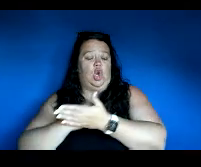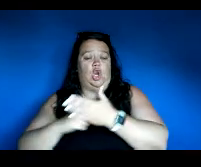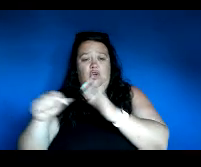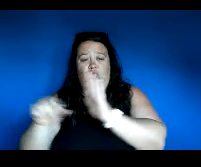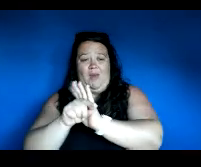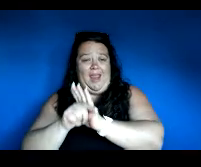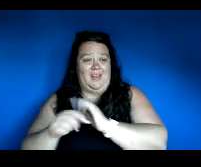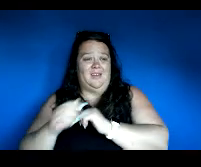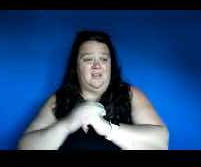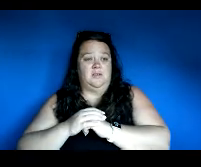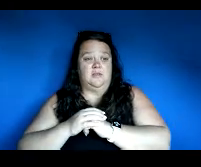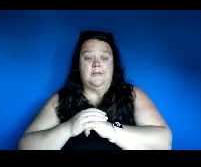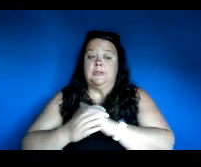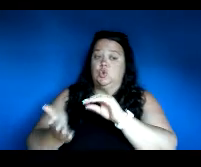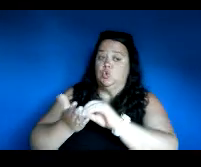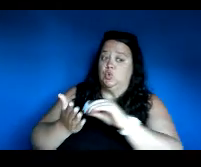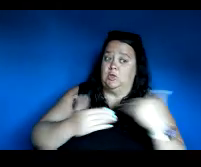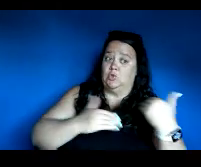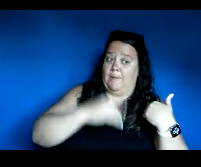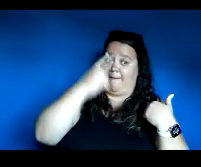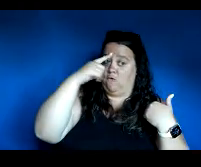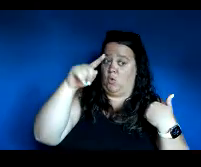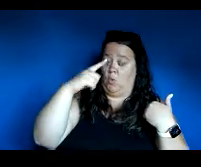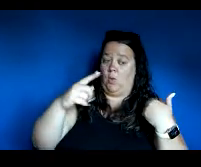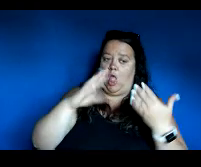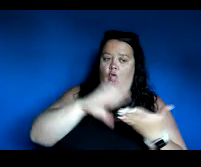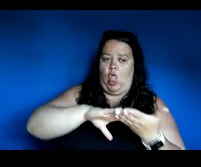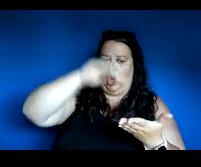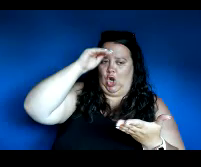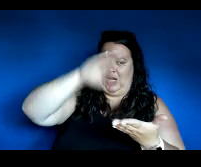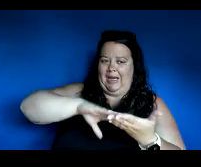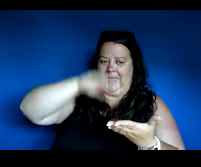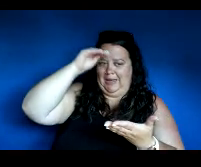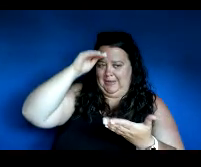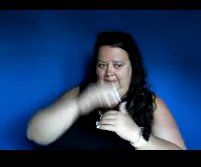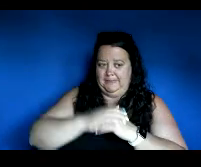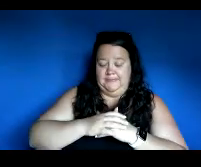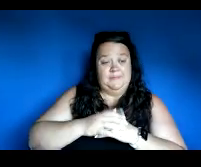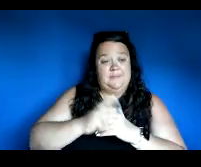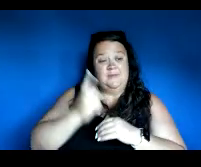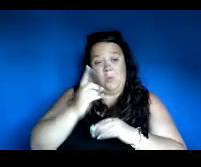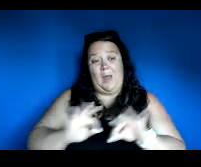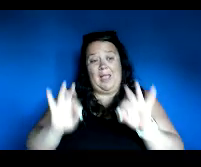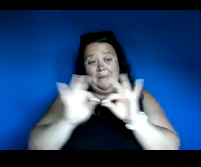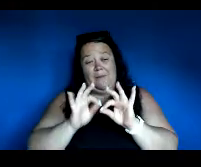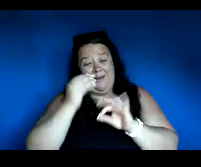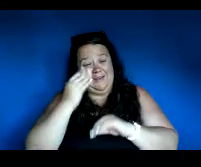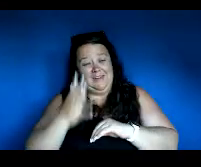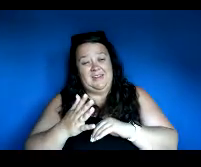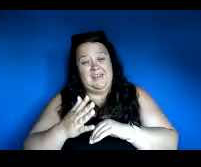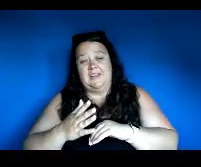And the students are responsible for the learning part of that. So one thing it's important to know is that professors are experts in their field.